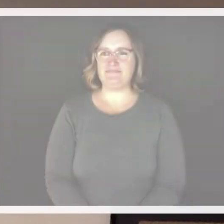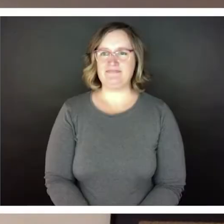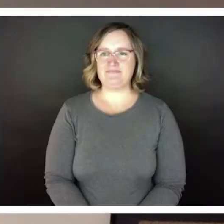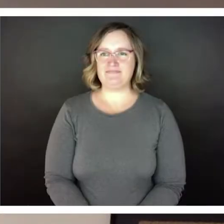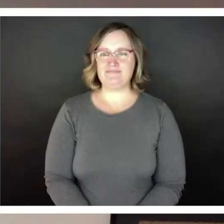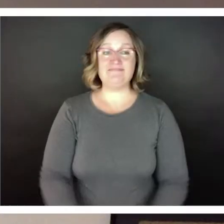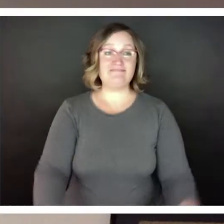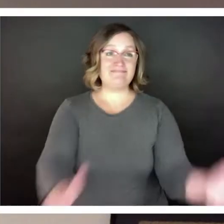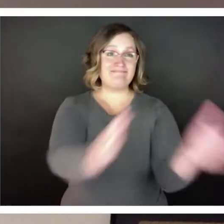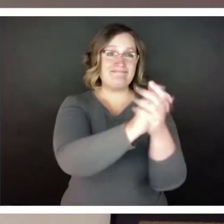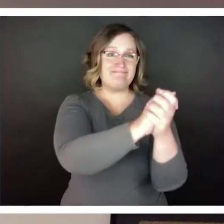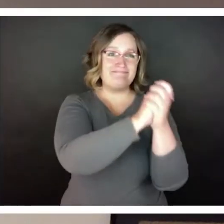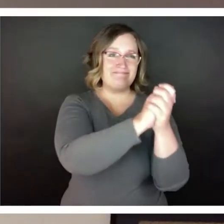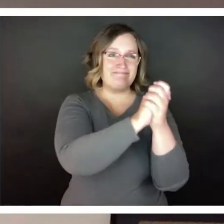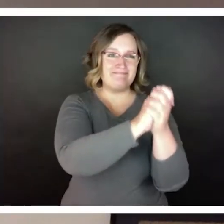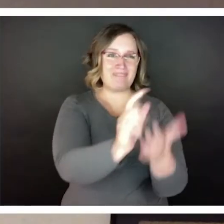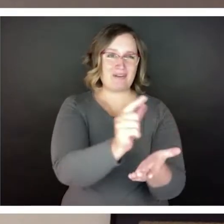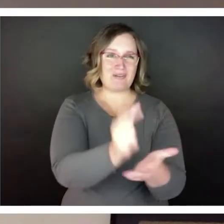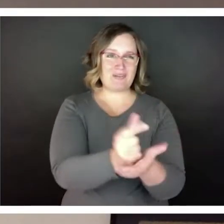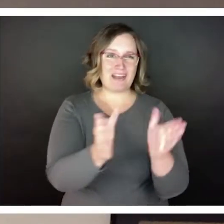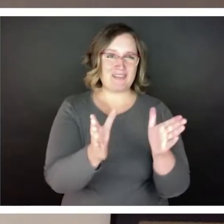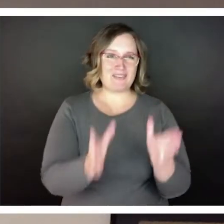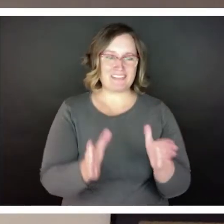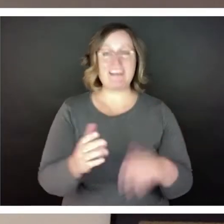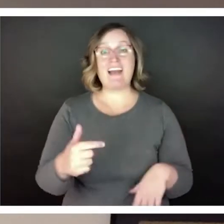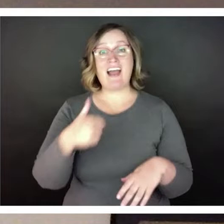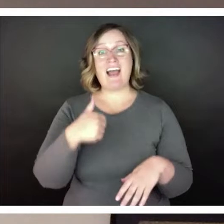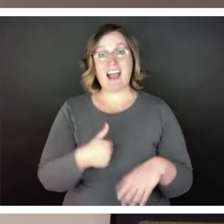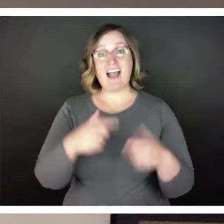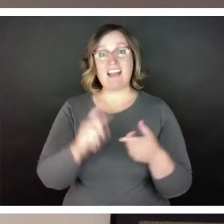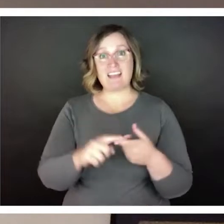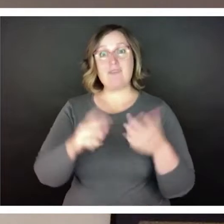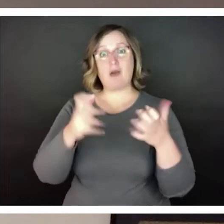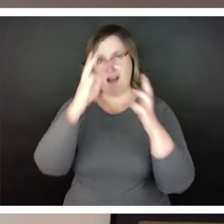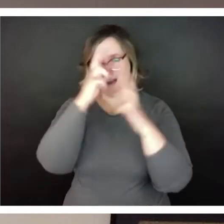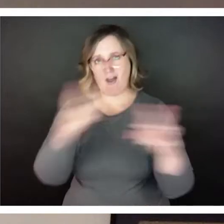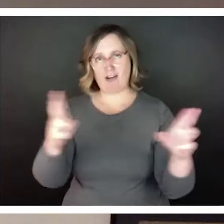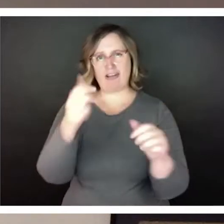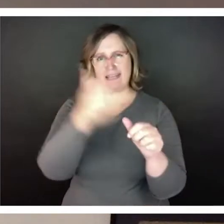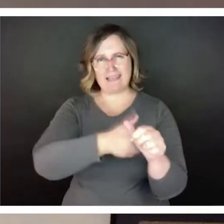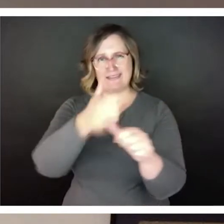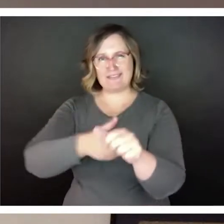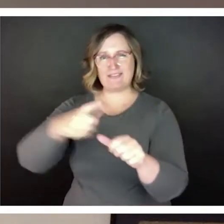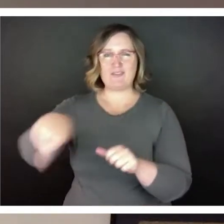Congratulations graduates. I employ this moment to honor all of you. I honor the collective wisdom